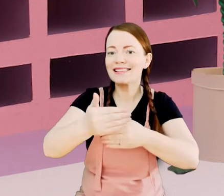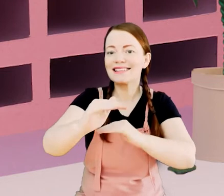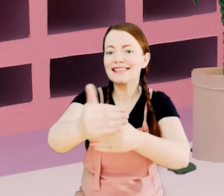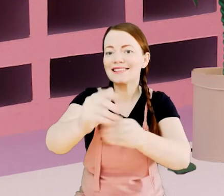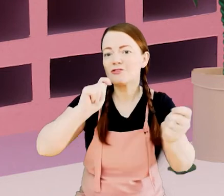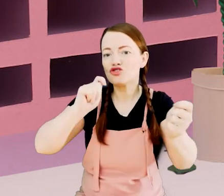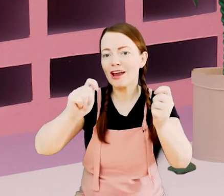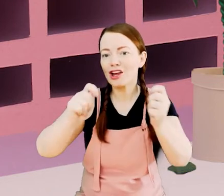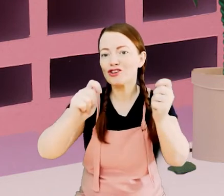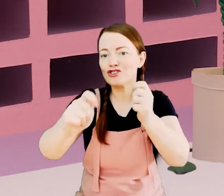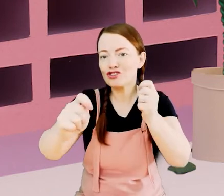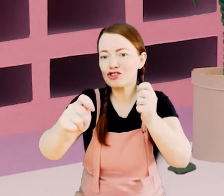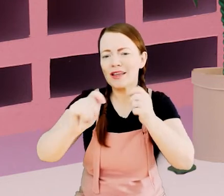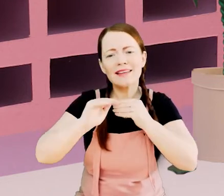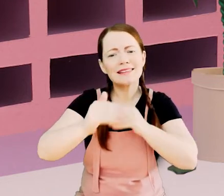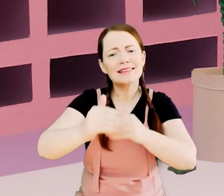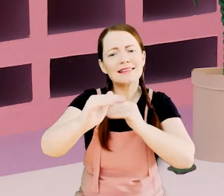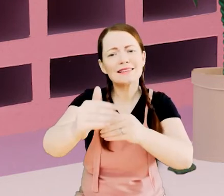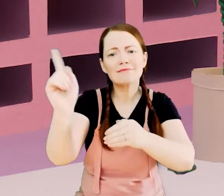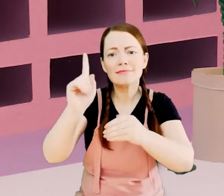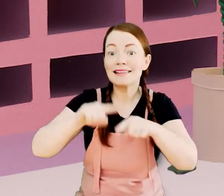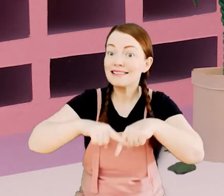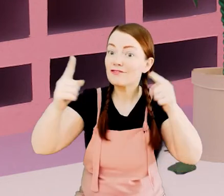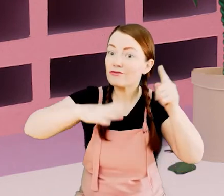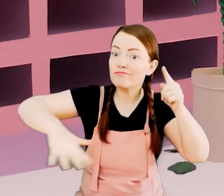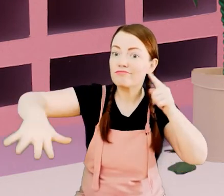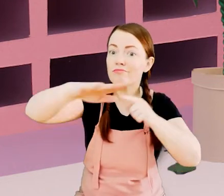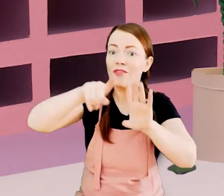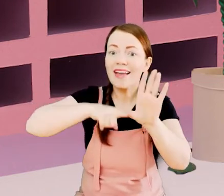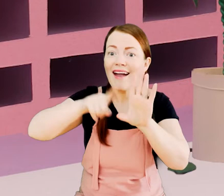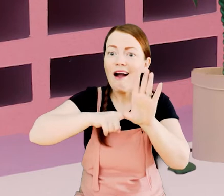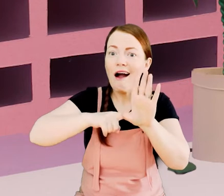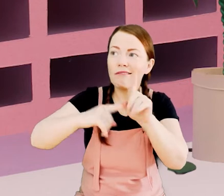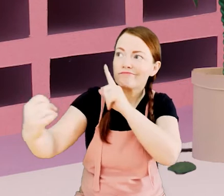The seasons are different parts of the year, influenced by the weather and temperatures.